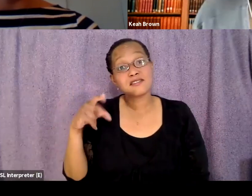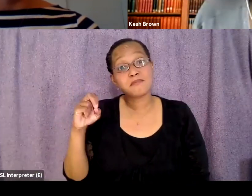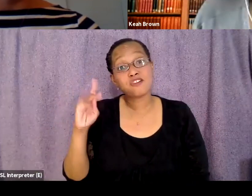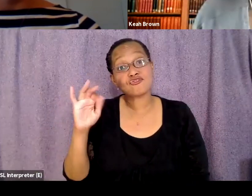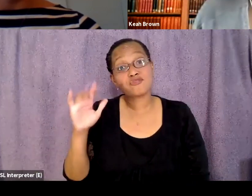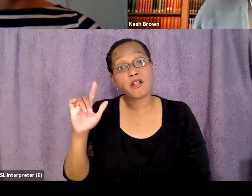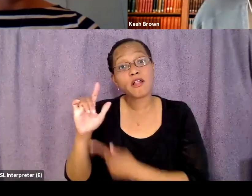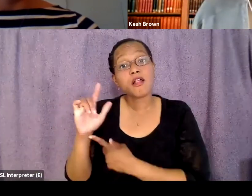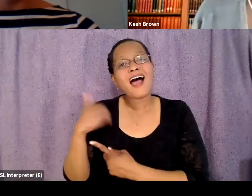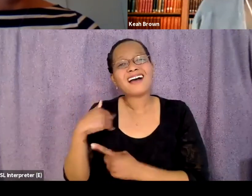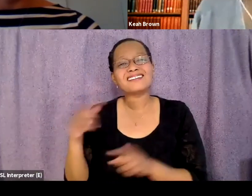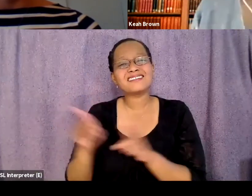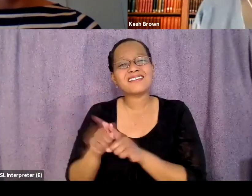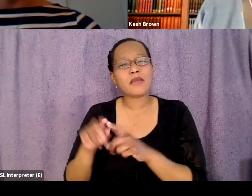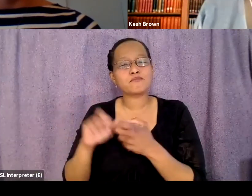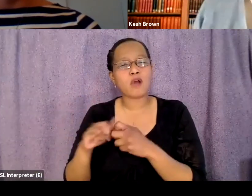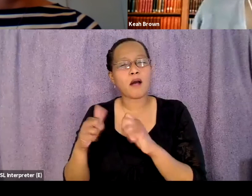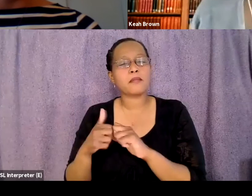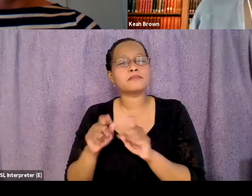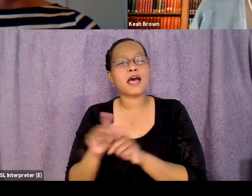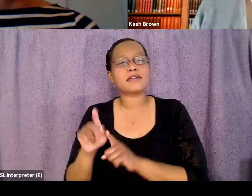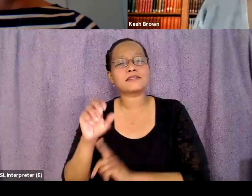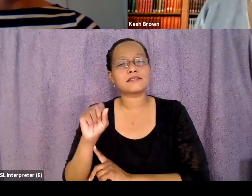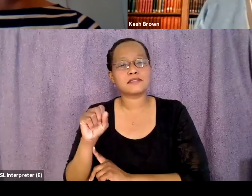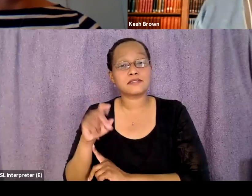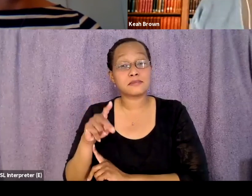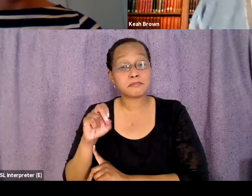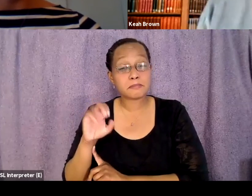Keah Brown: You know Speechless was very white and I watched the first season, but by the